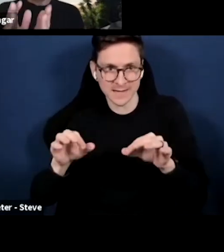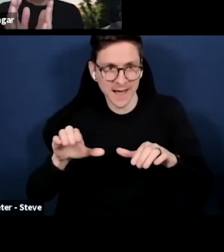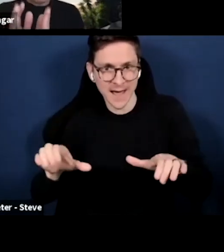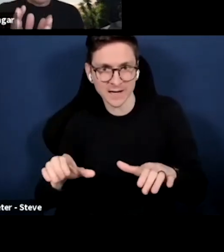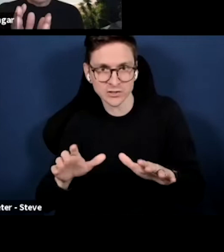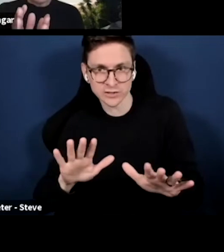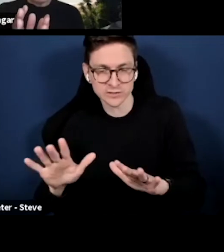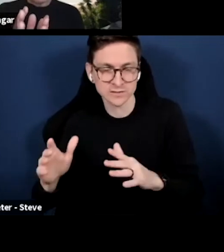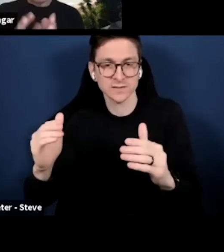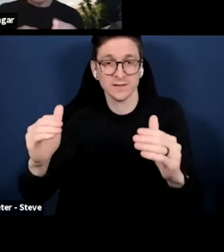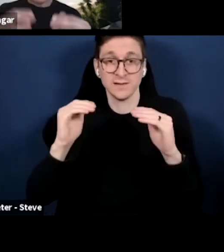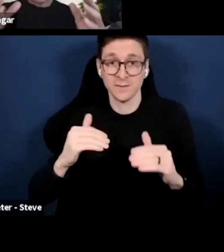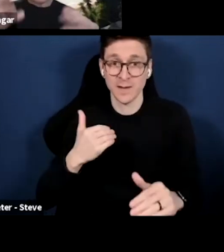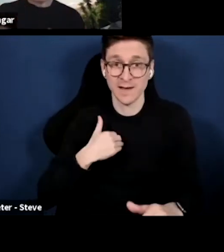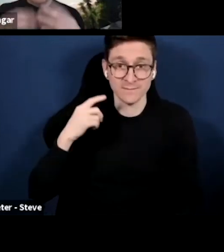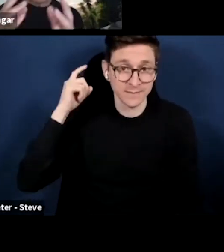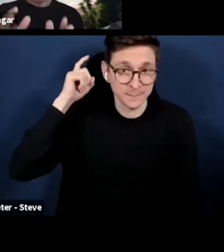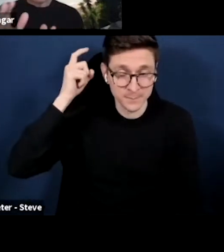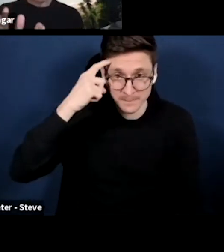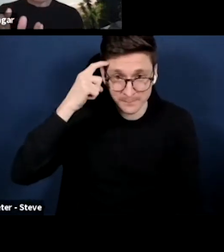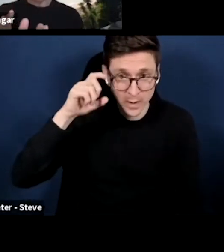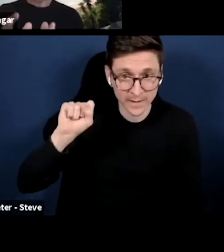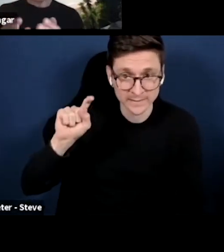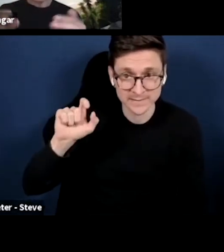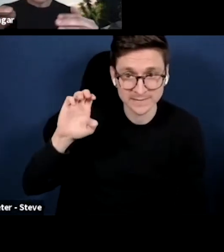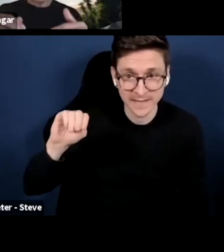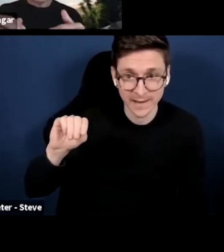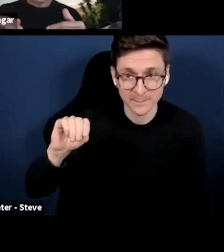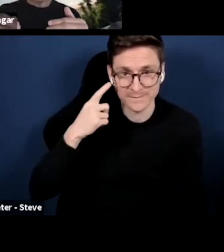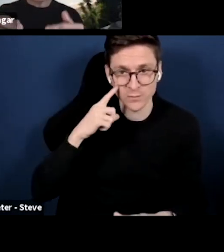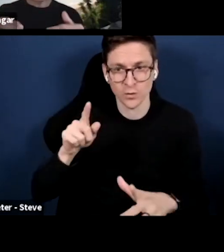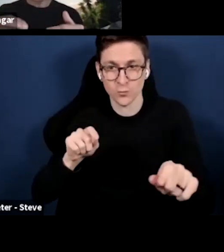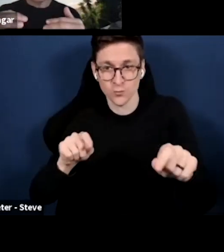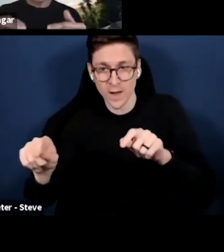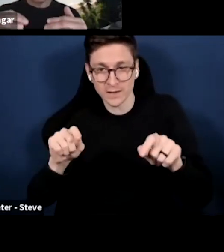brain stem model so a lot of the regulatory functions and different different sort of base